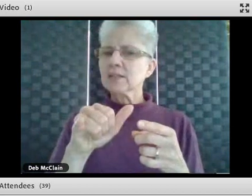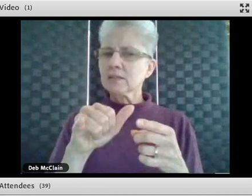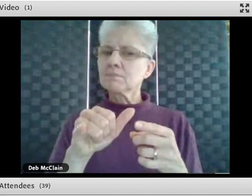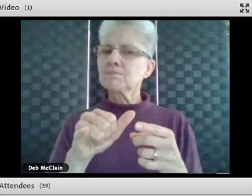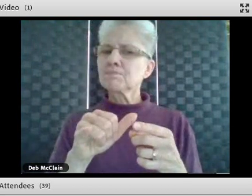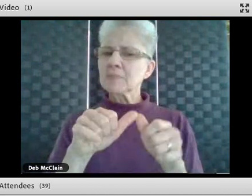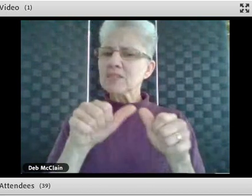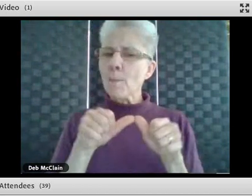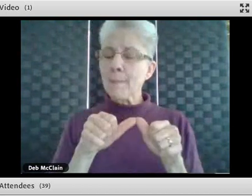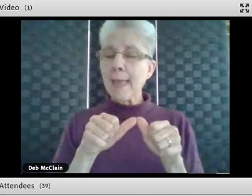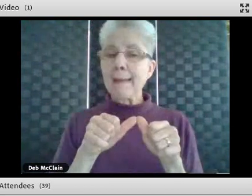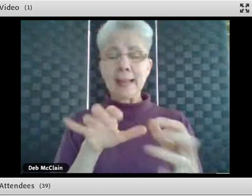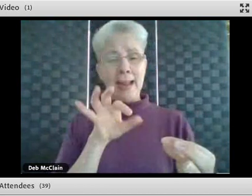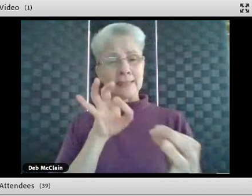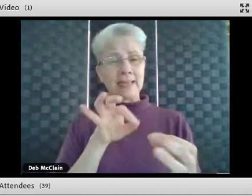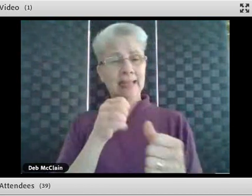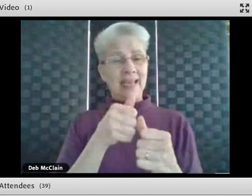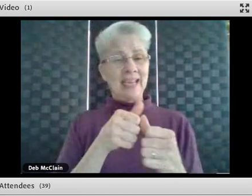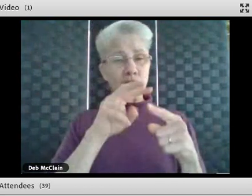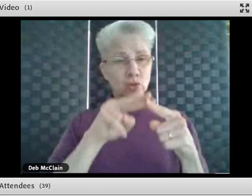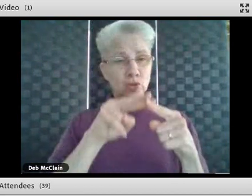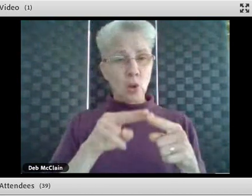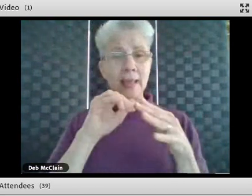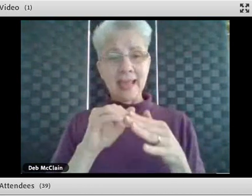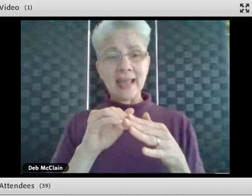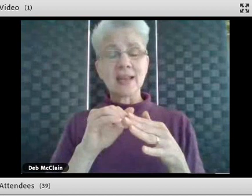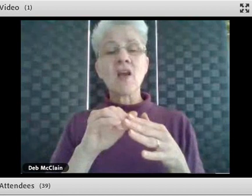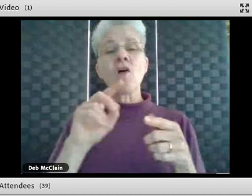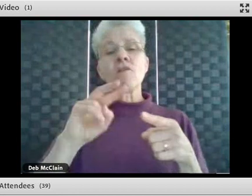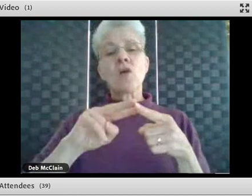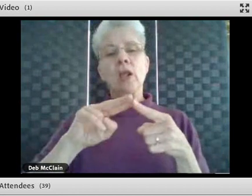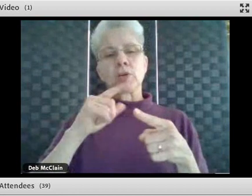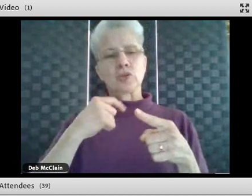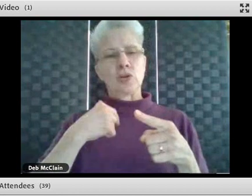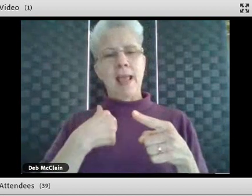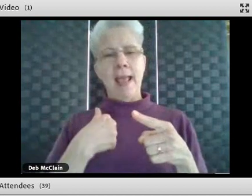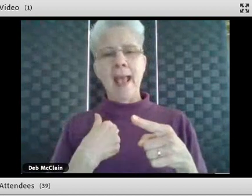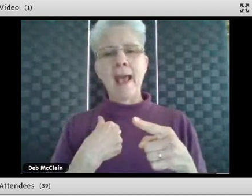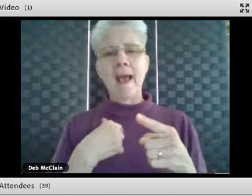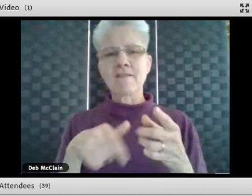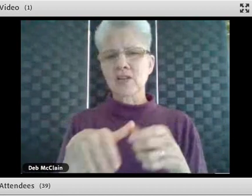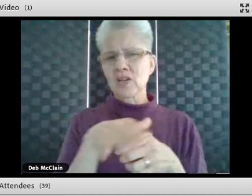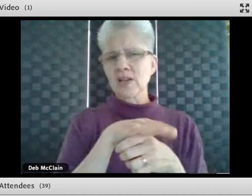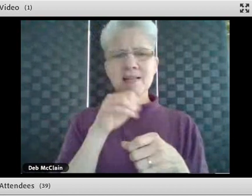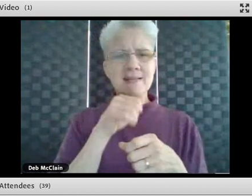And, ideally, each term in the vocabulary should have an unambiguous and non-redundant definition.